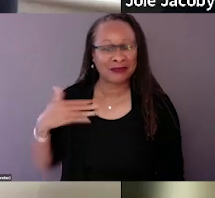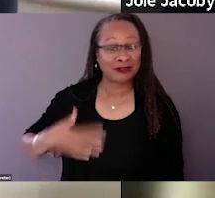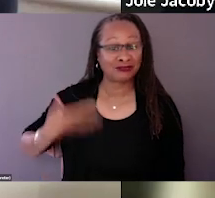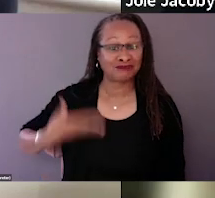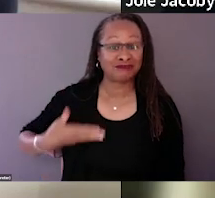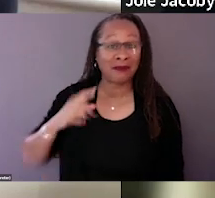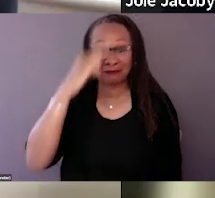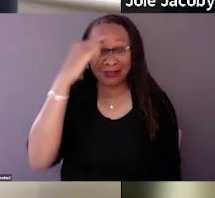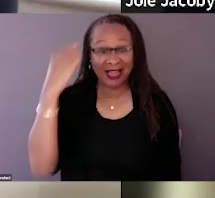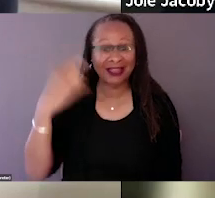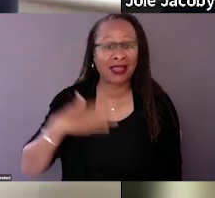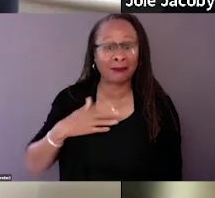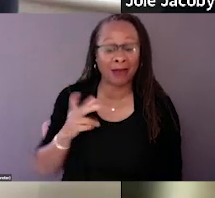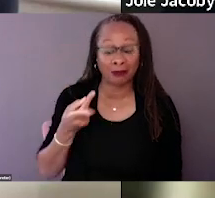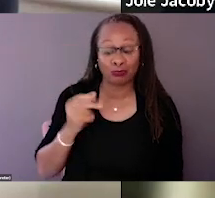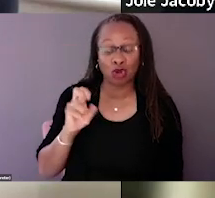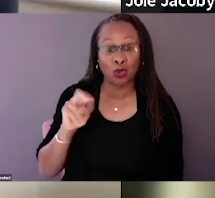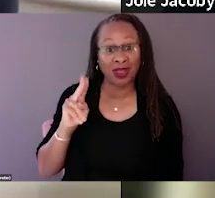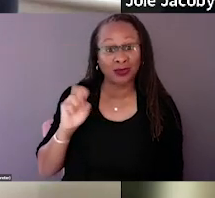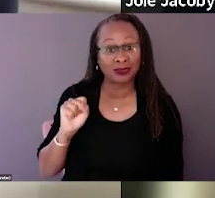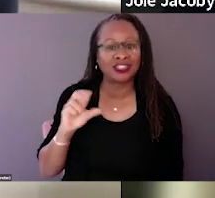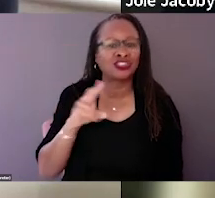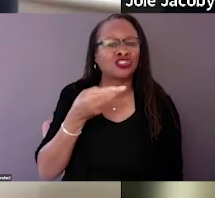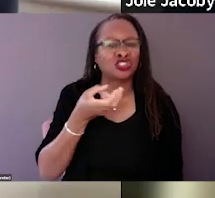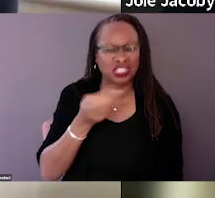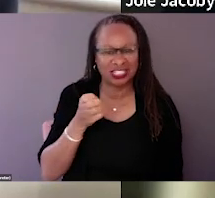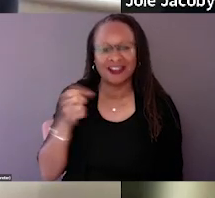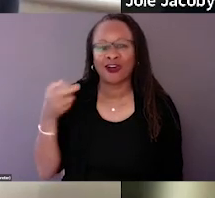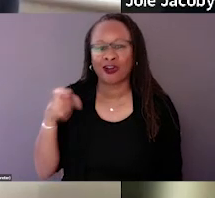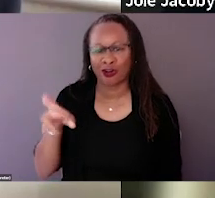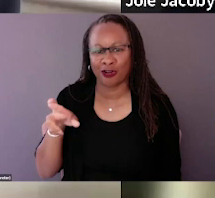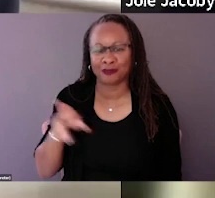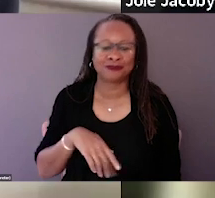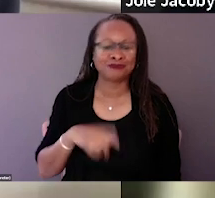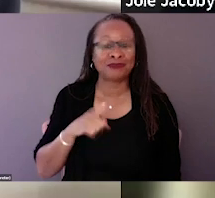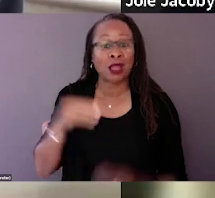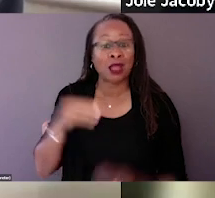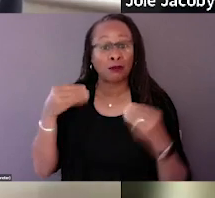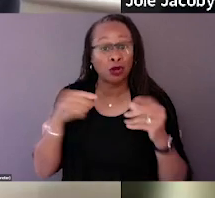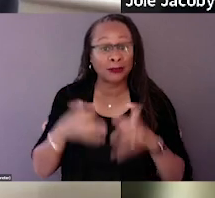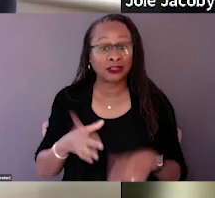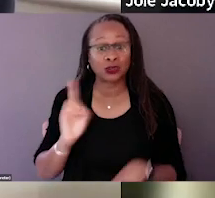and my pronouns are she and her. I am the marketing manager at IDA,